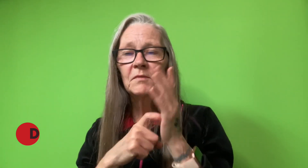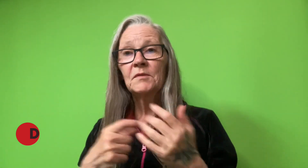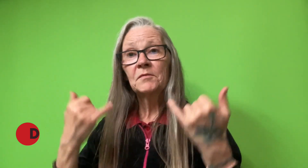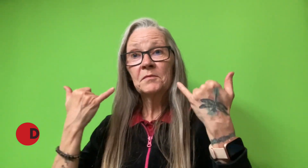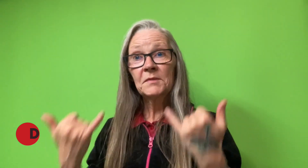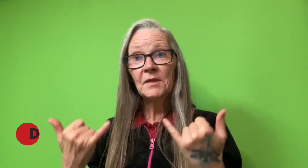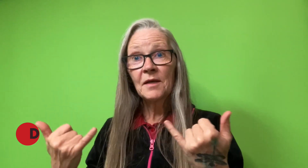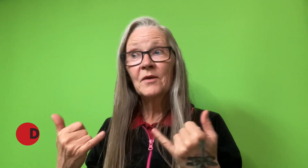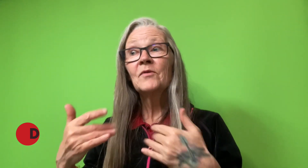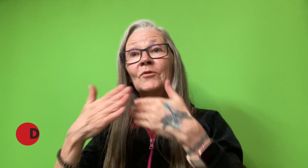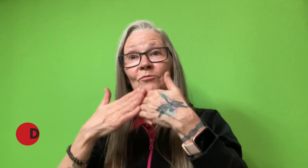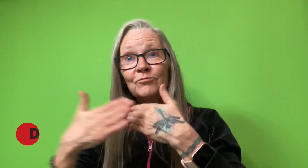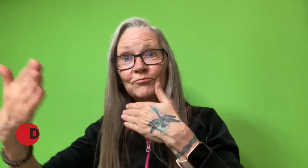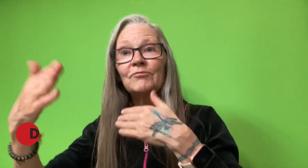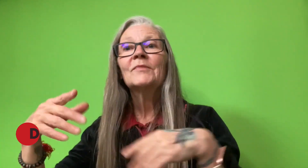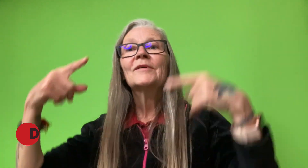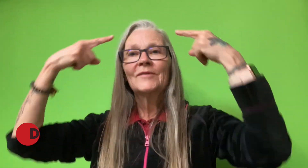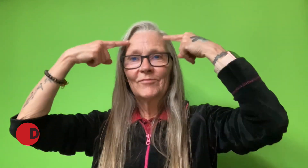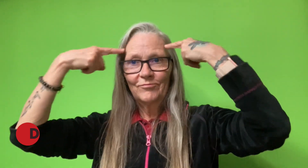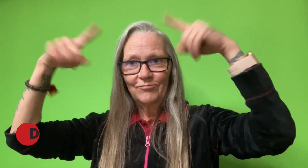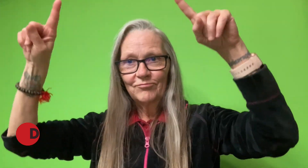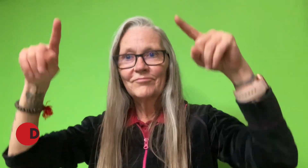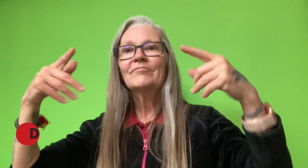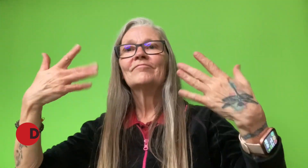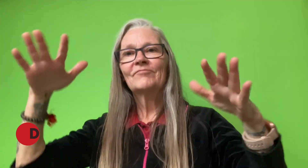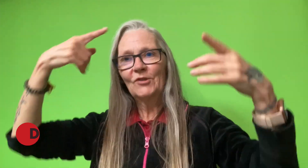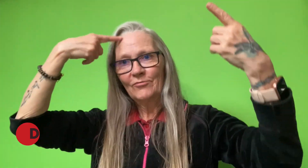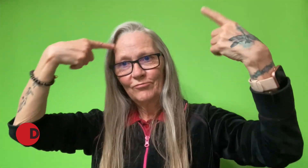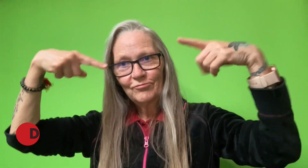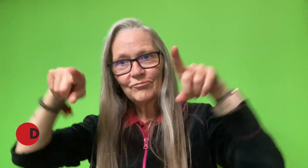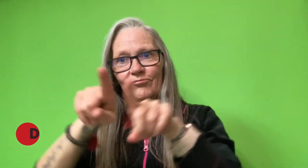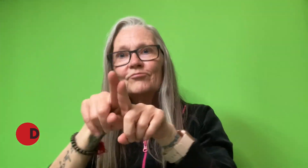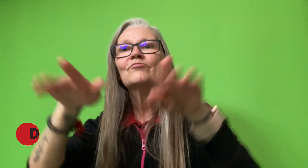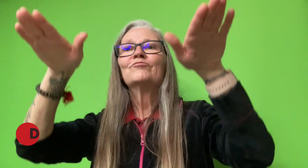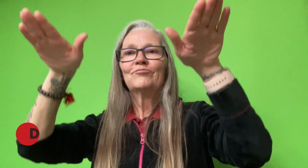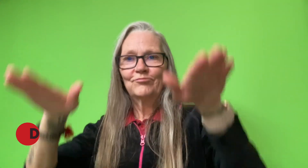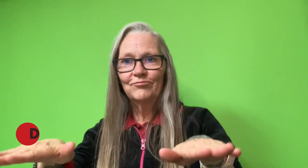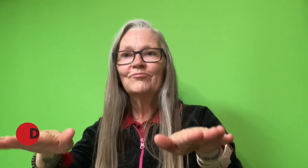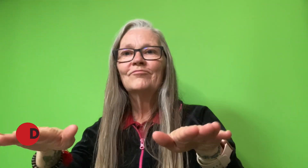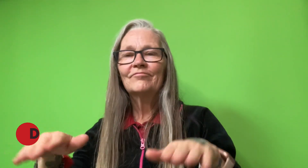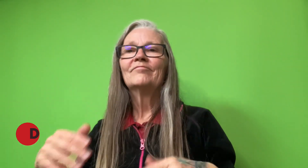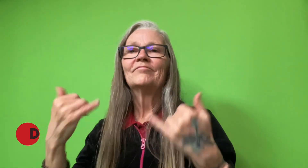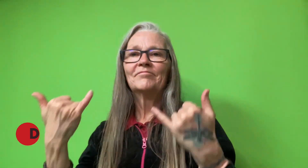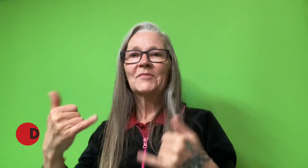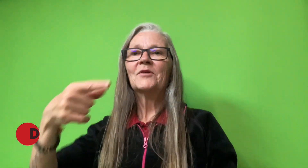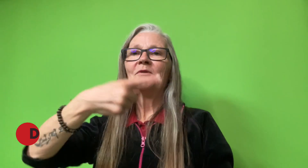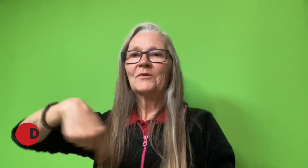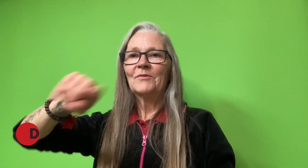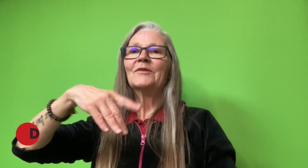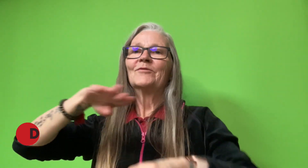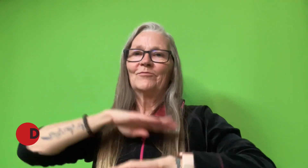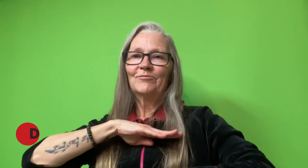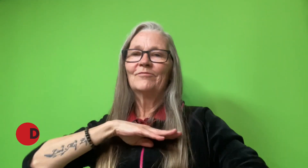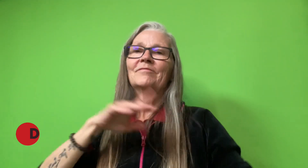Now it has gone smoothly and a success since the settlement. We all are now satisfied with the provisions of interpreters